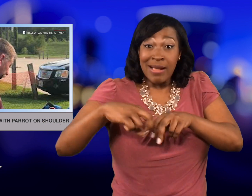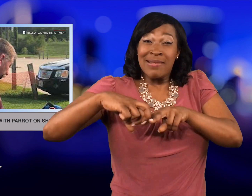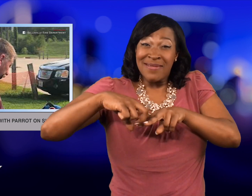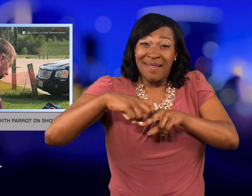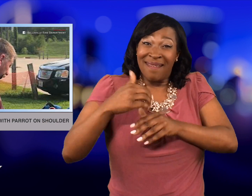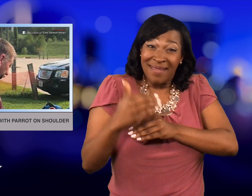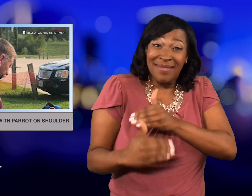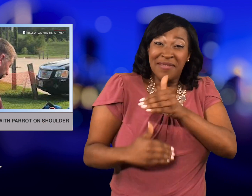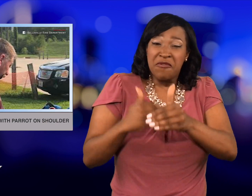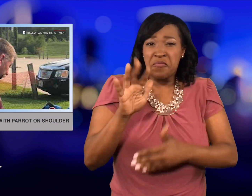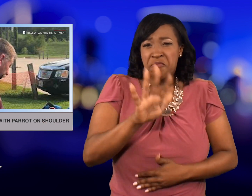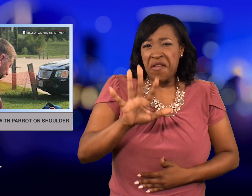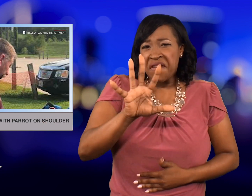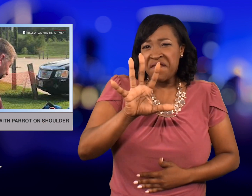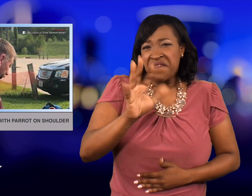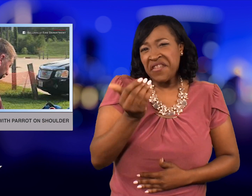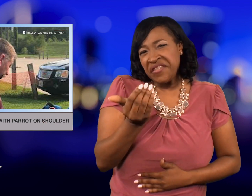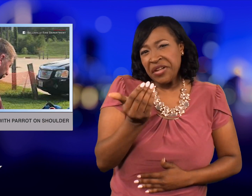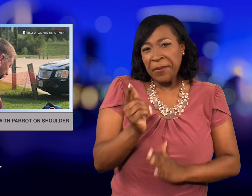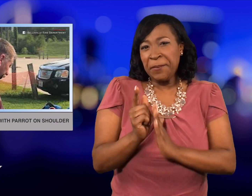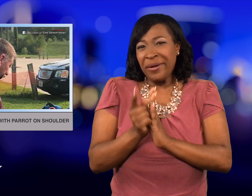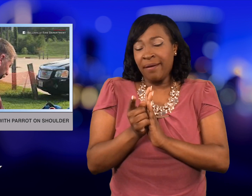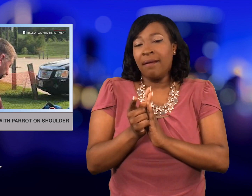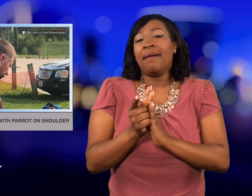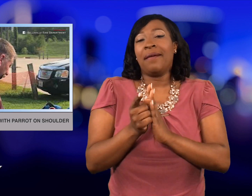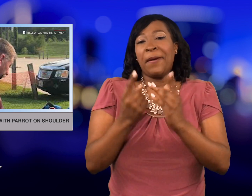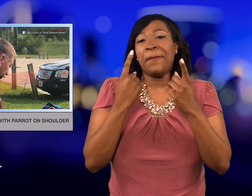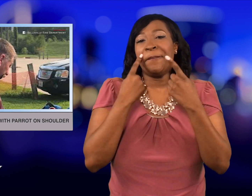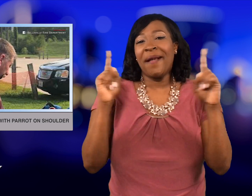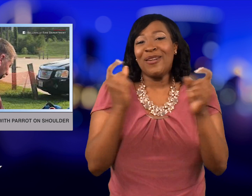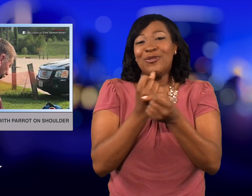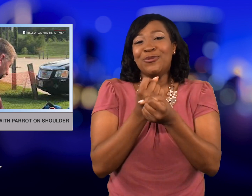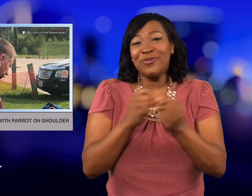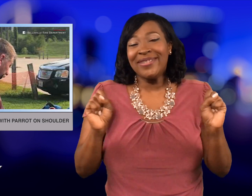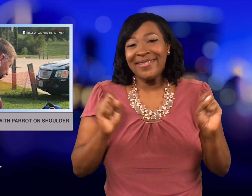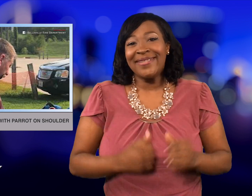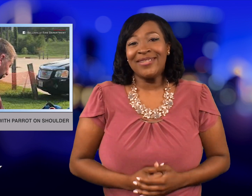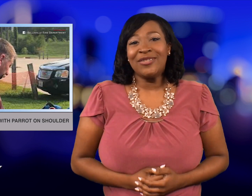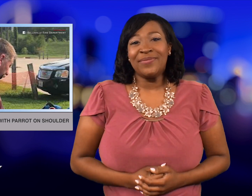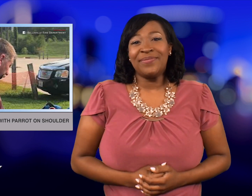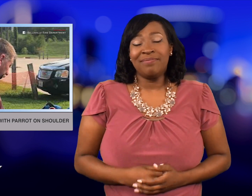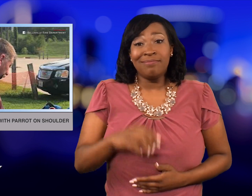The rescue operation took about 15 minutes.